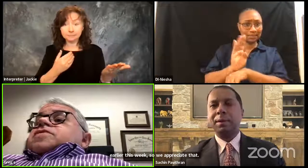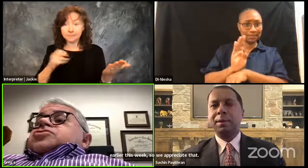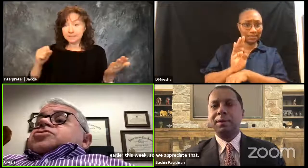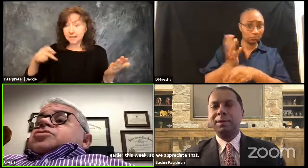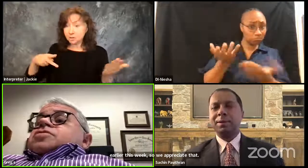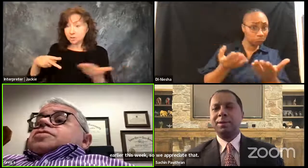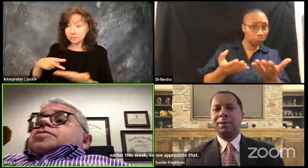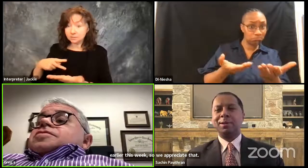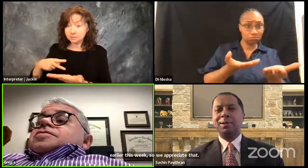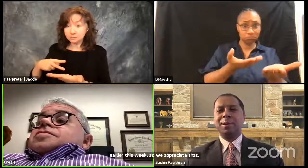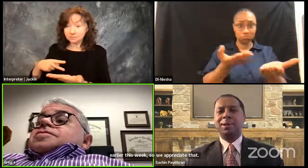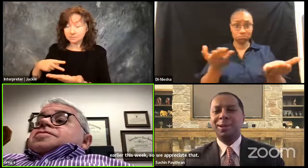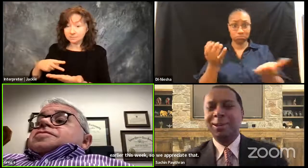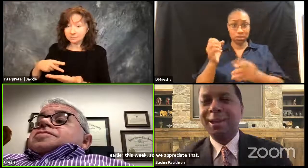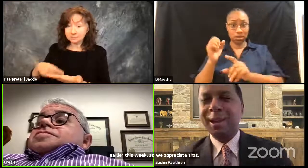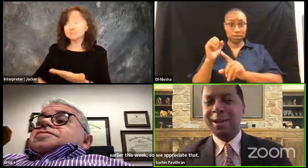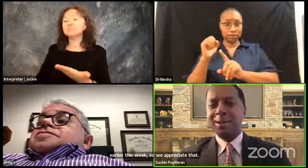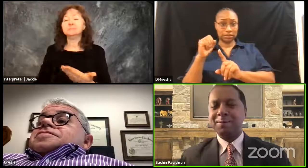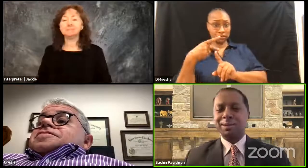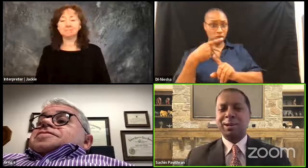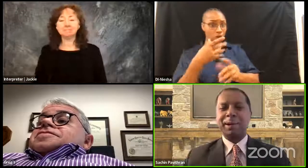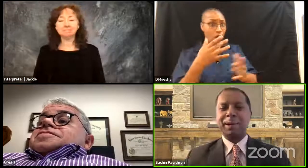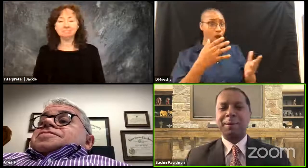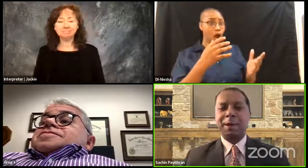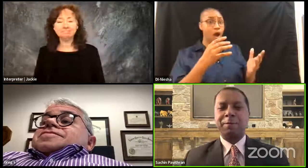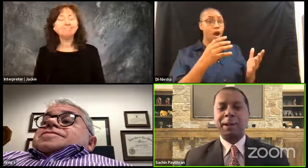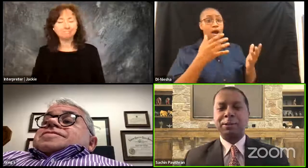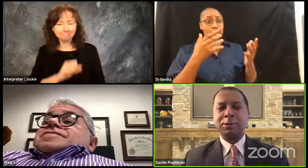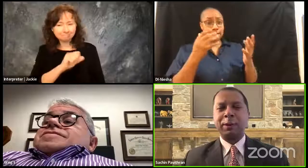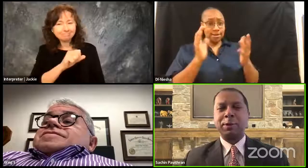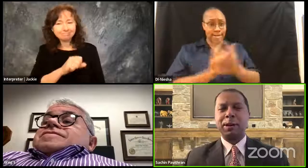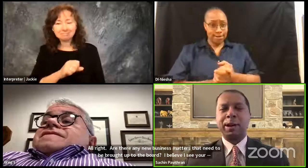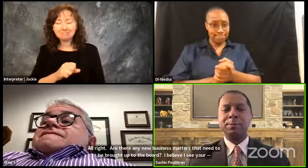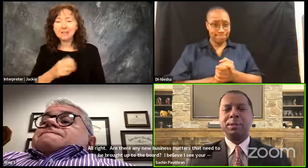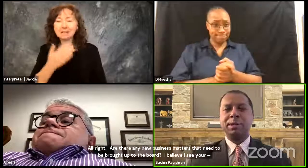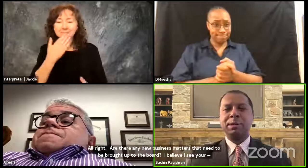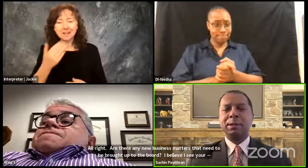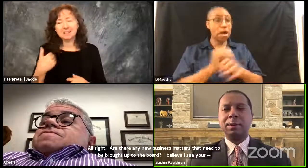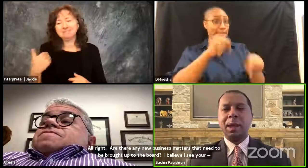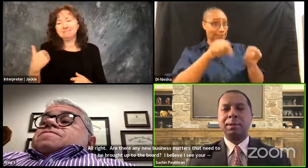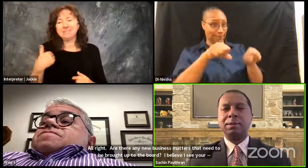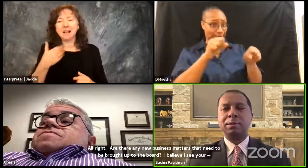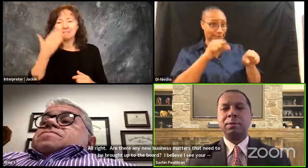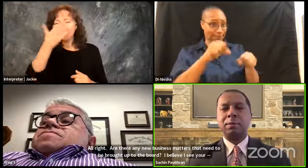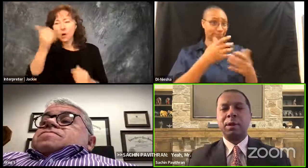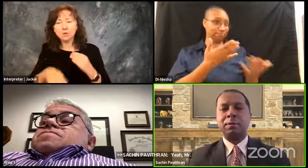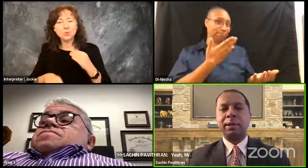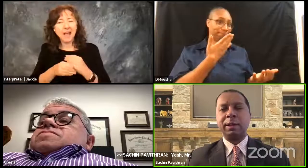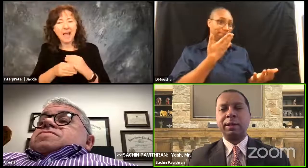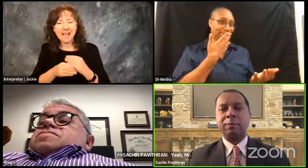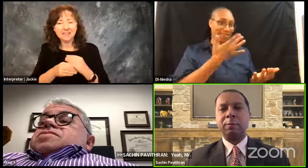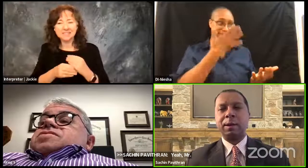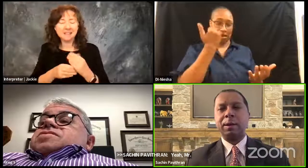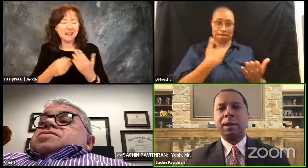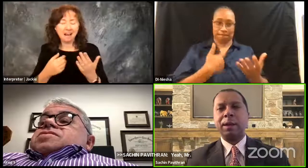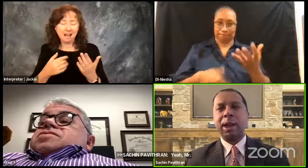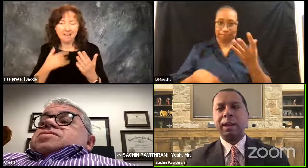Mr. Pavithran, I believe I see your -- Yeah, Mr. Chairman, I failed to add one item to the agenda, and it could fall right here.